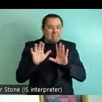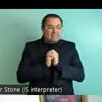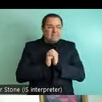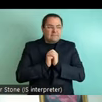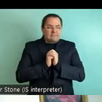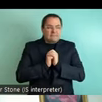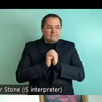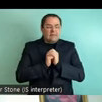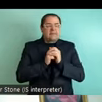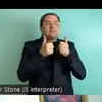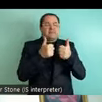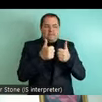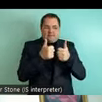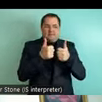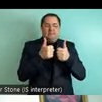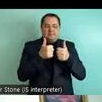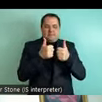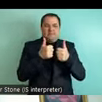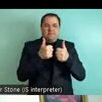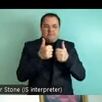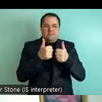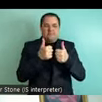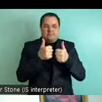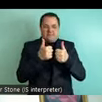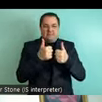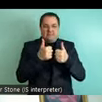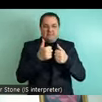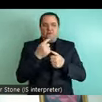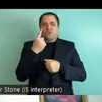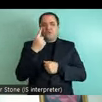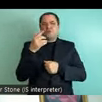11:56:11 Just to do. 11:56:13 Yes, I have just, just to spike so